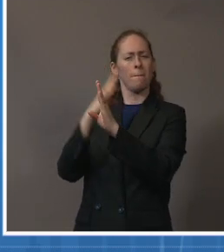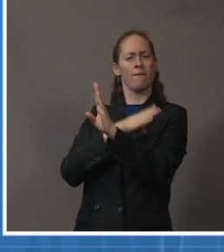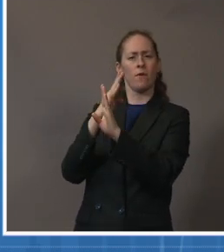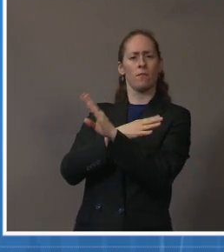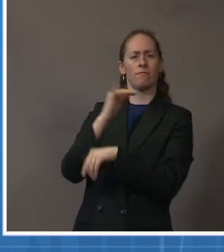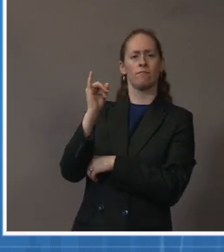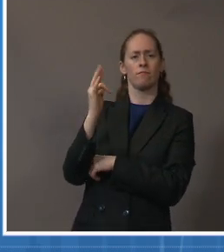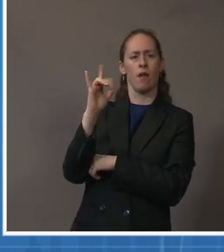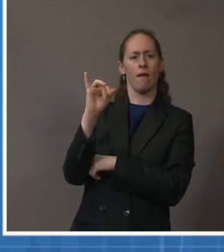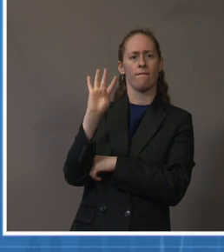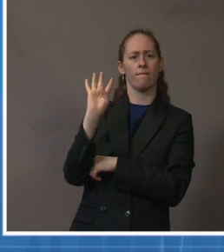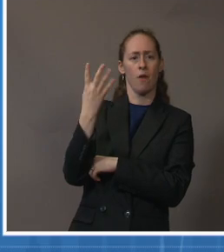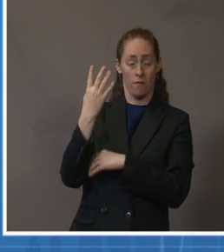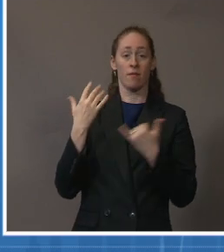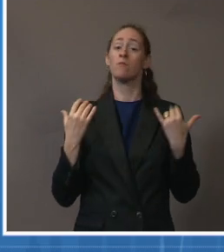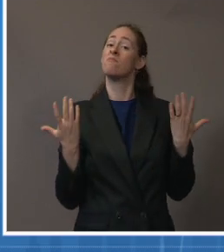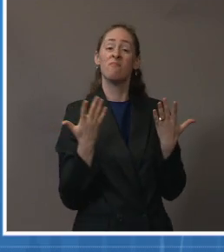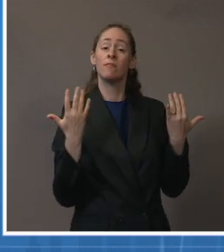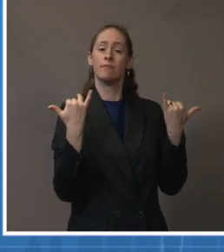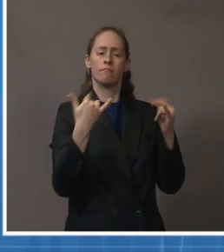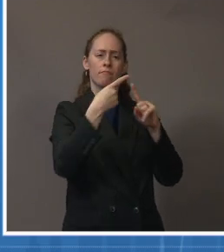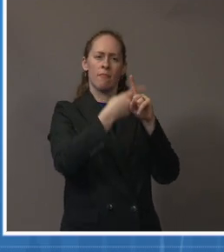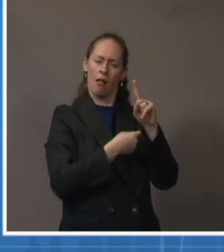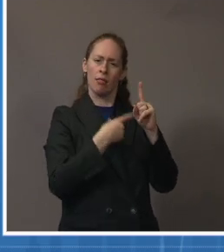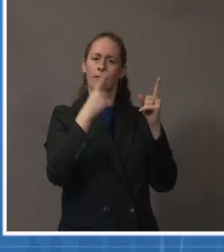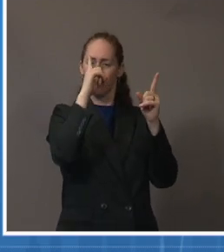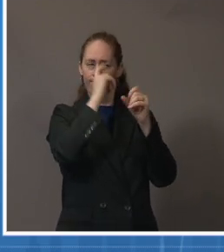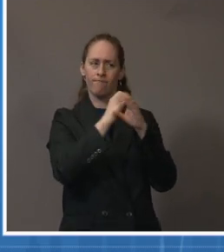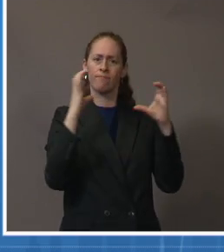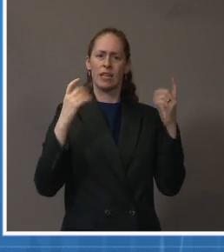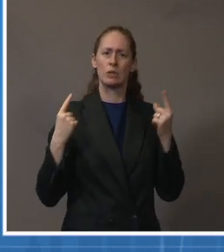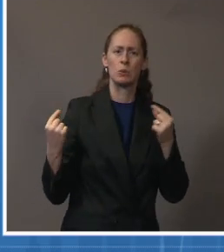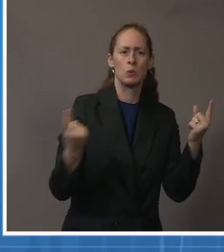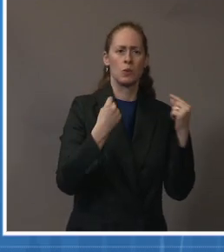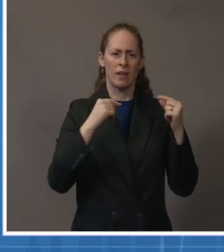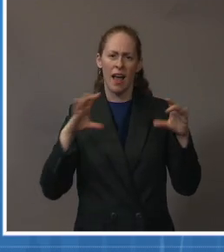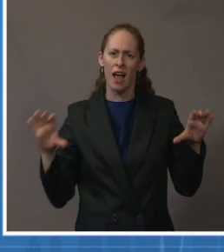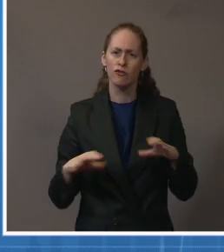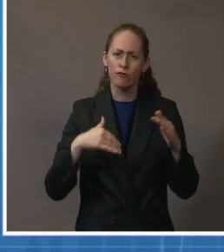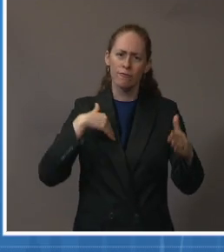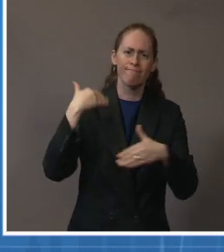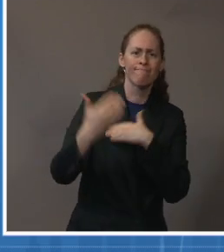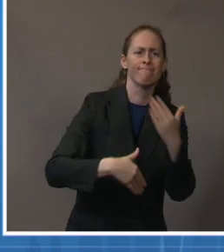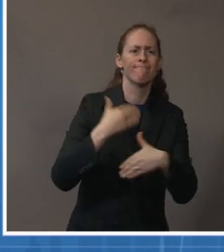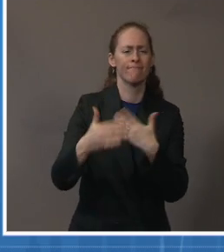mobilizing an all-of- America effort, including new commitments from childcare providers